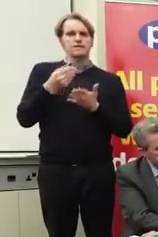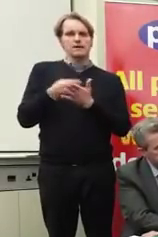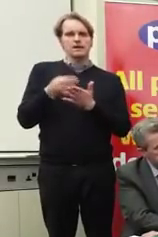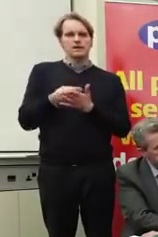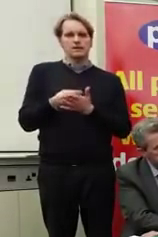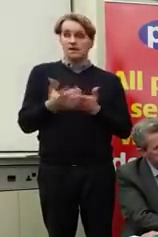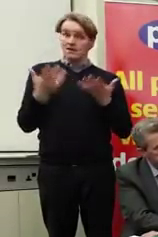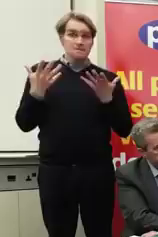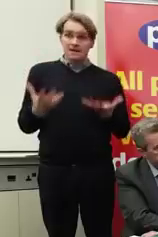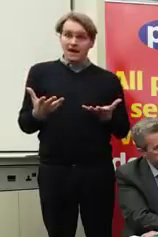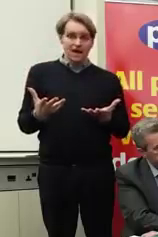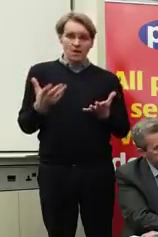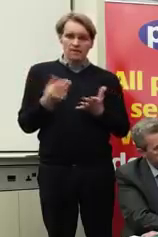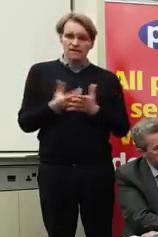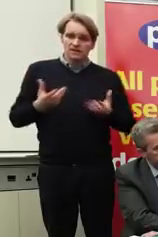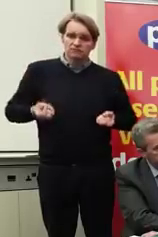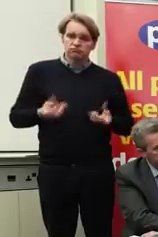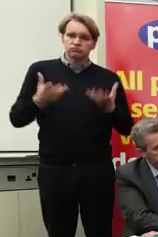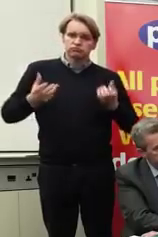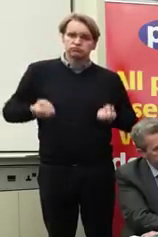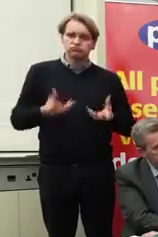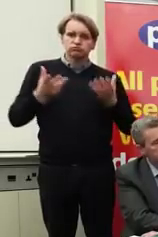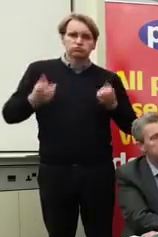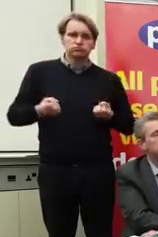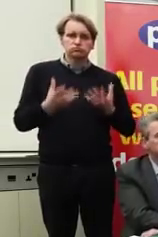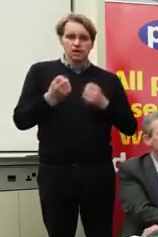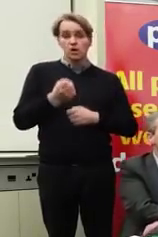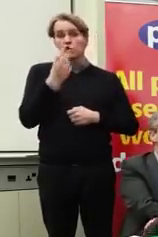astronomical over the next 25 years £200 billion worth being